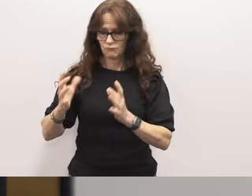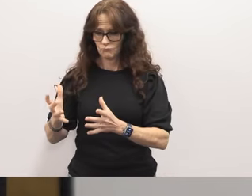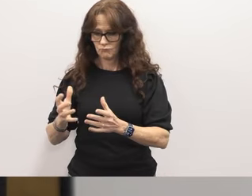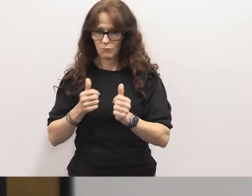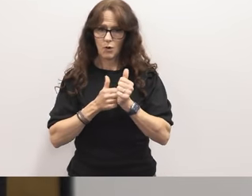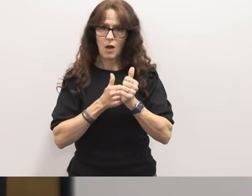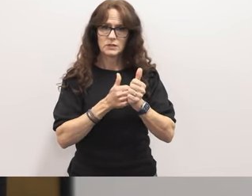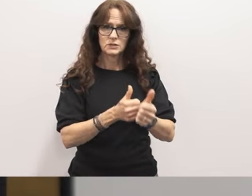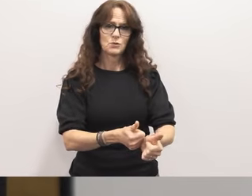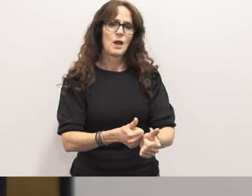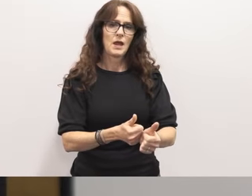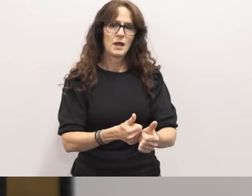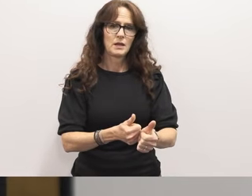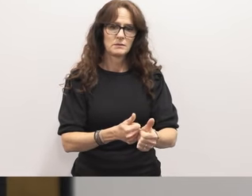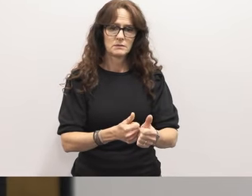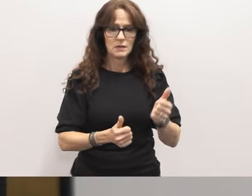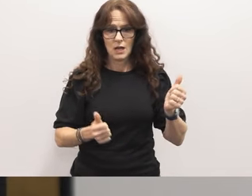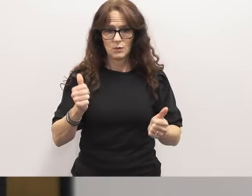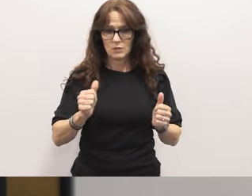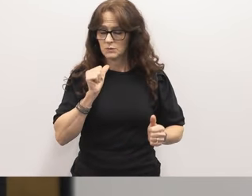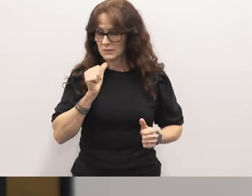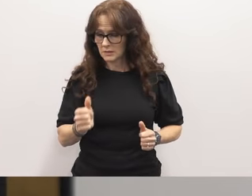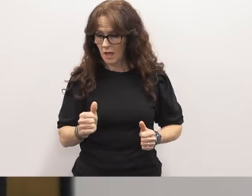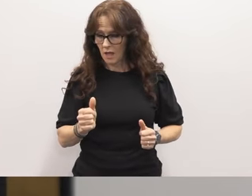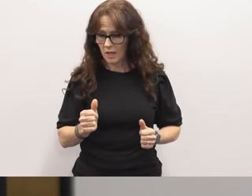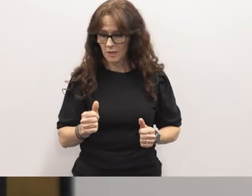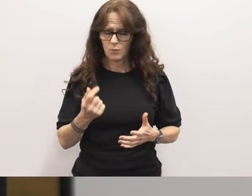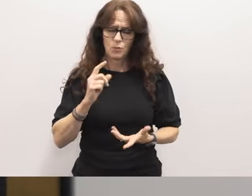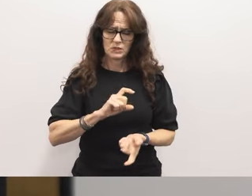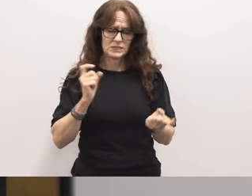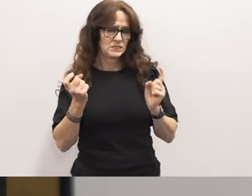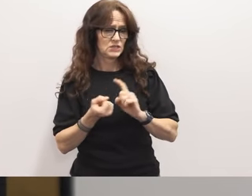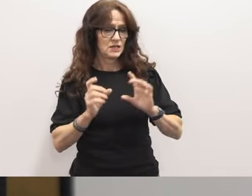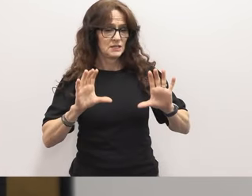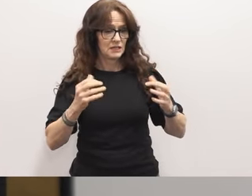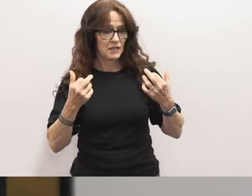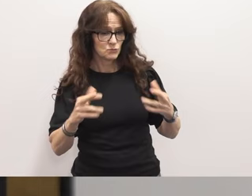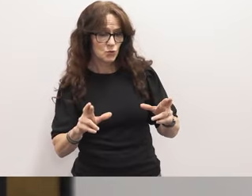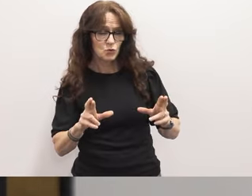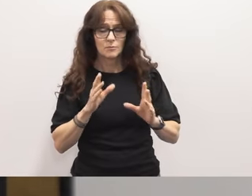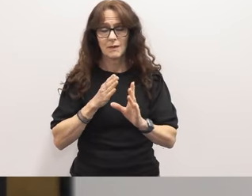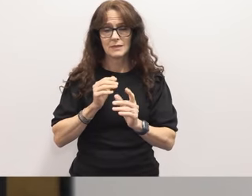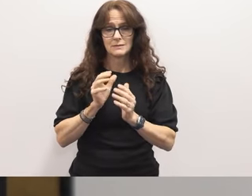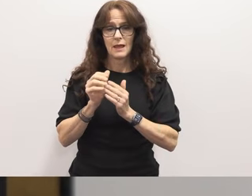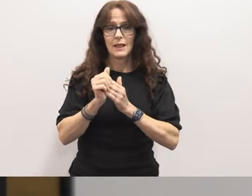And what could we change not only in the classroom, but as a site leader, think about our professional development,